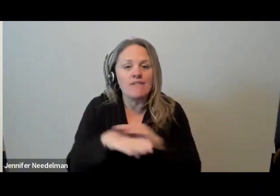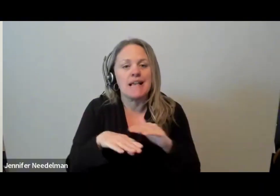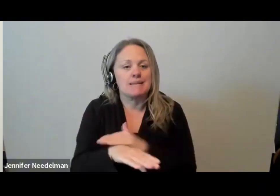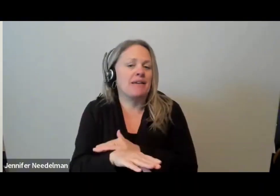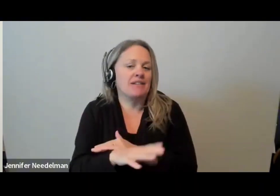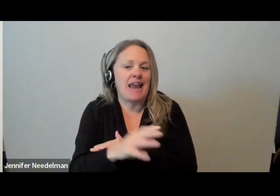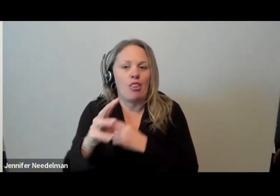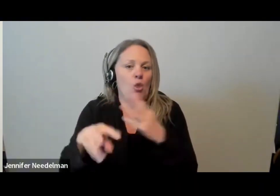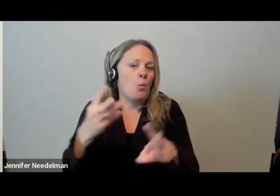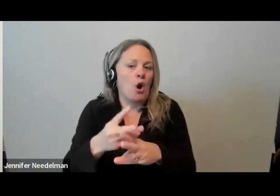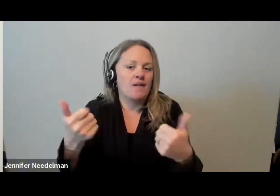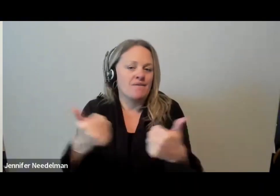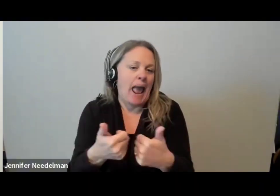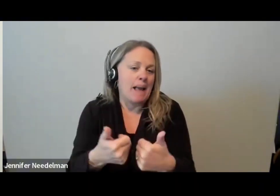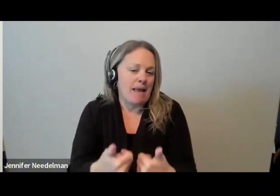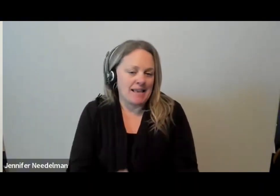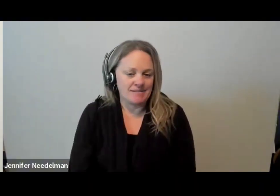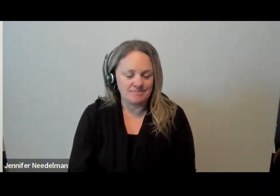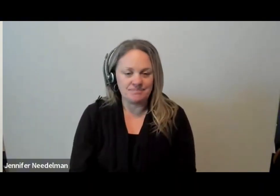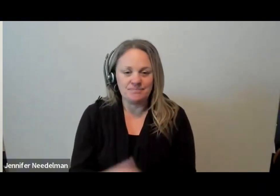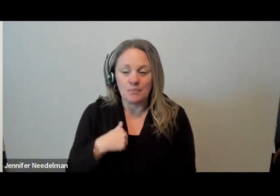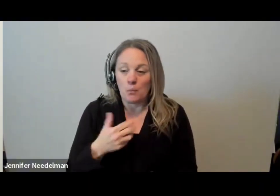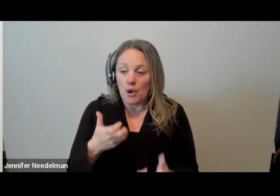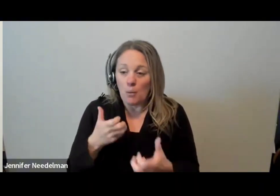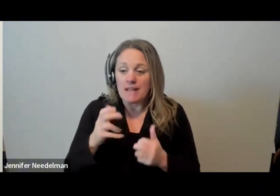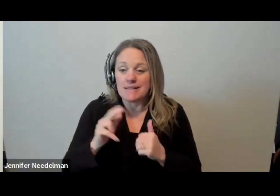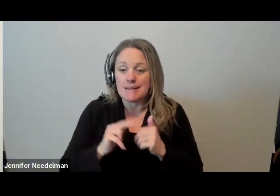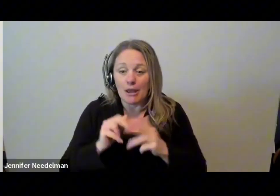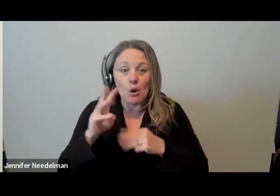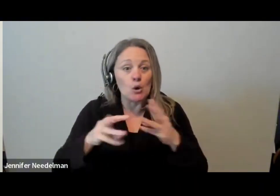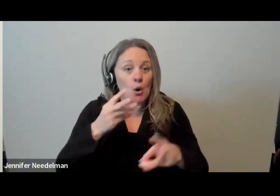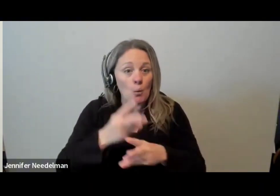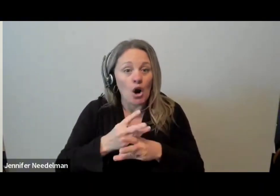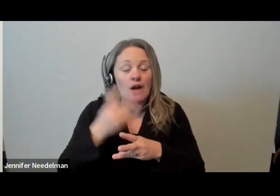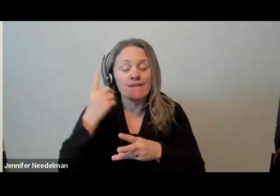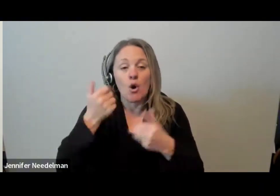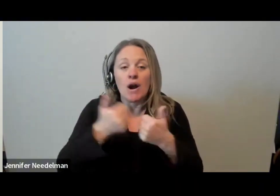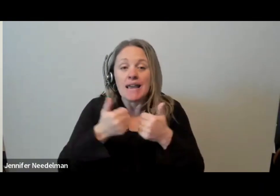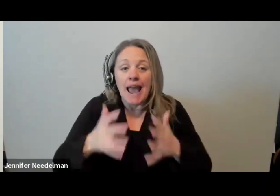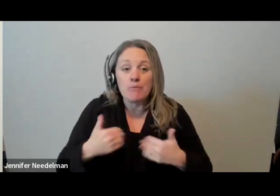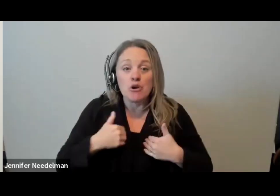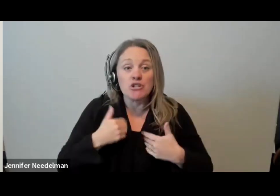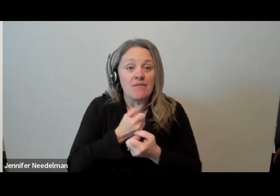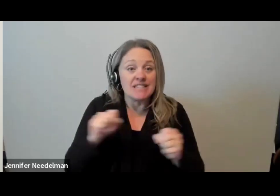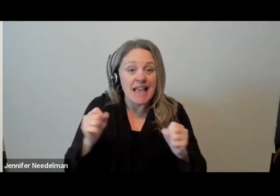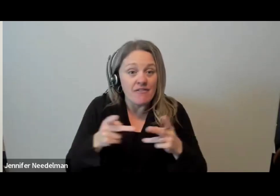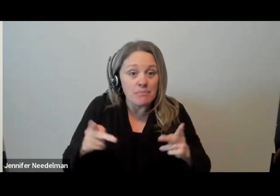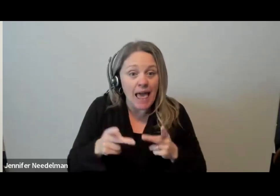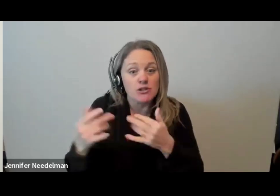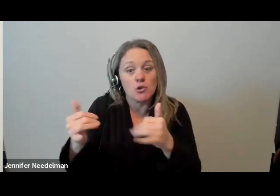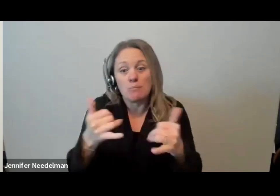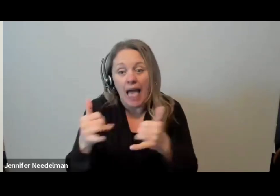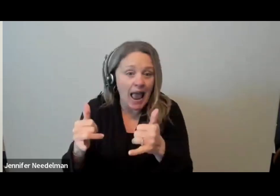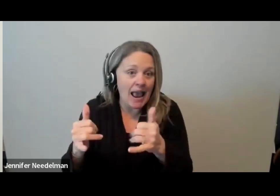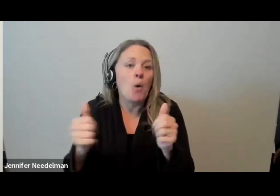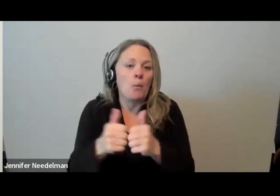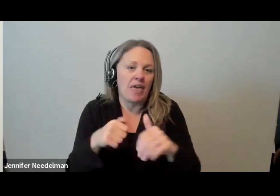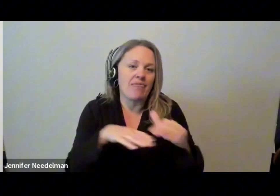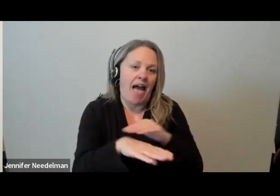We we're looking to build a community of gamers that have a safe place to play, have the ability to get access to games, and when they get there, the ability to play that.